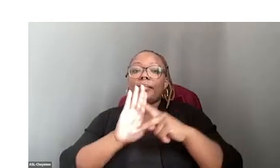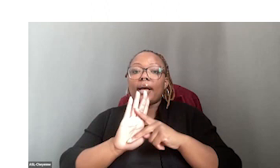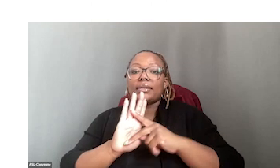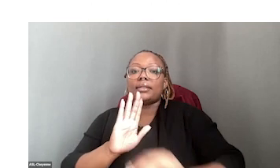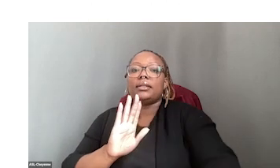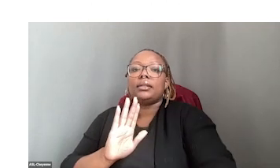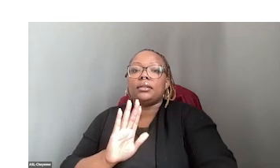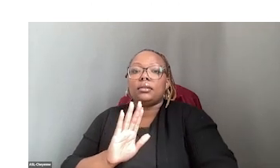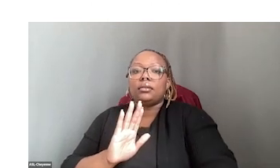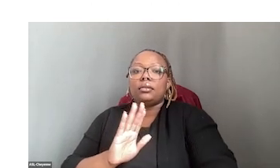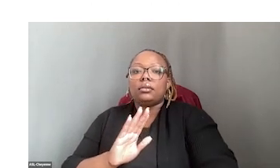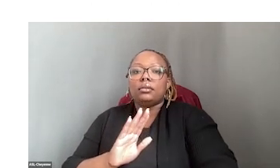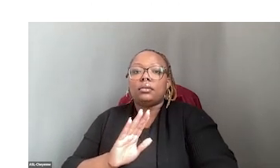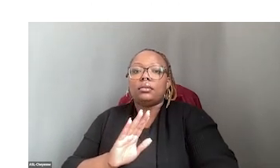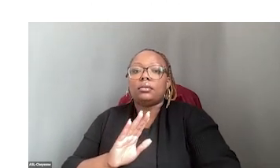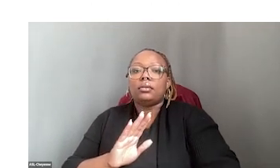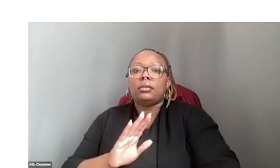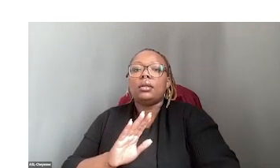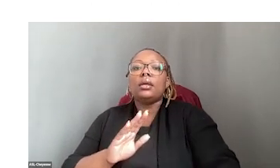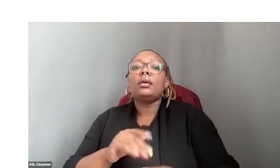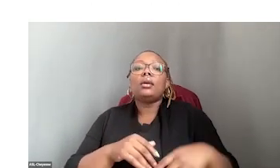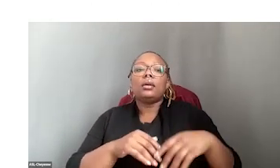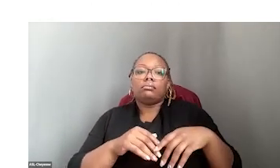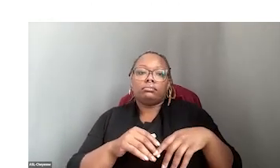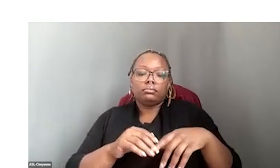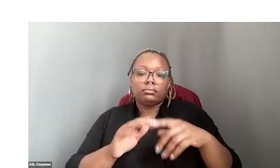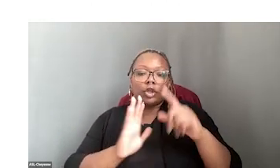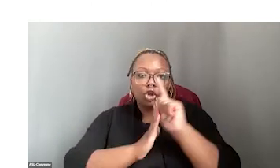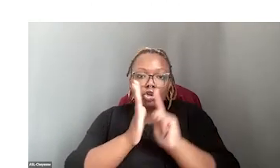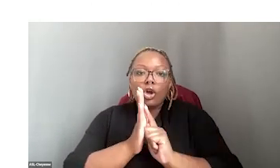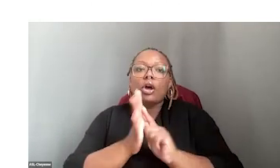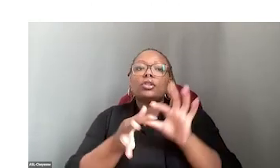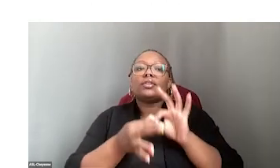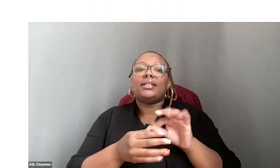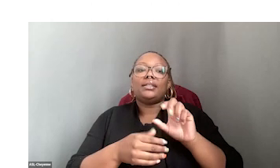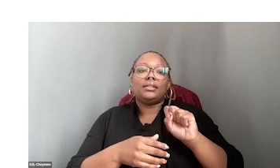or executive orders related to sexual harassment or other forms of harassment or sexual assault.